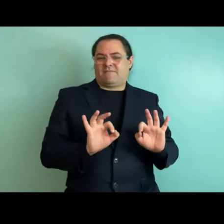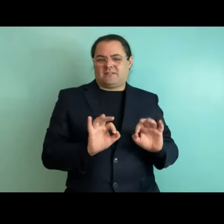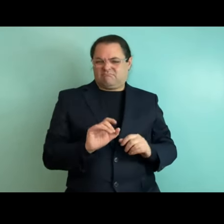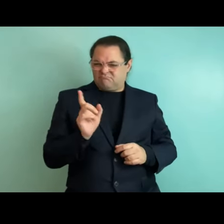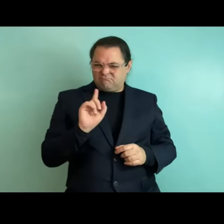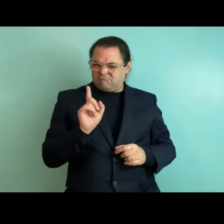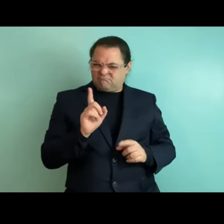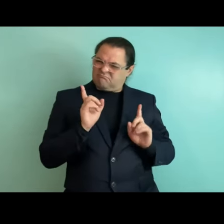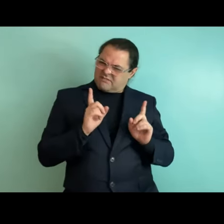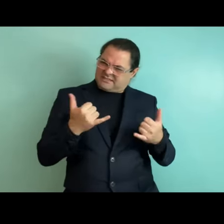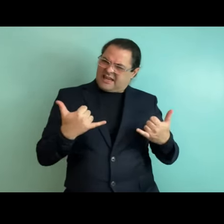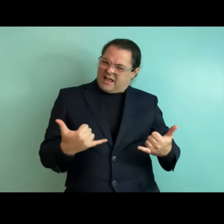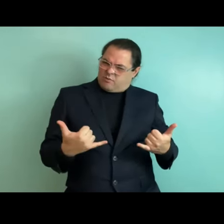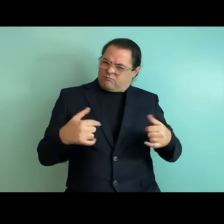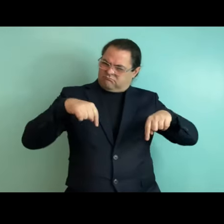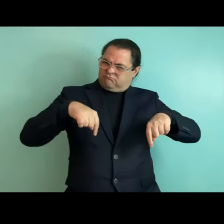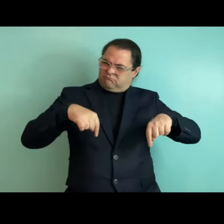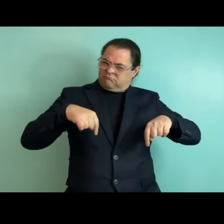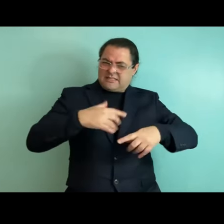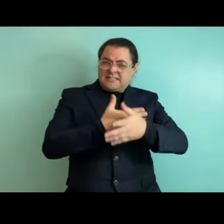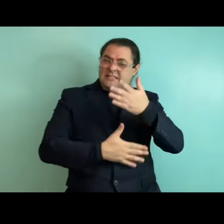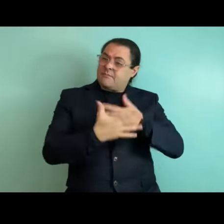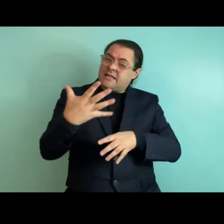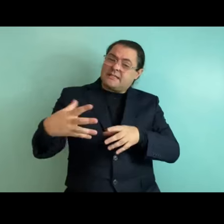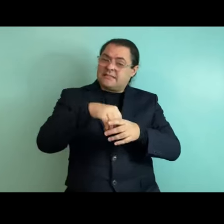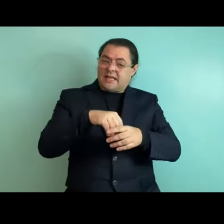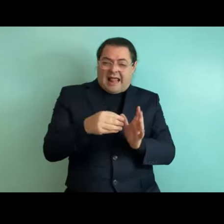11:19:48 disability inclusion is not very expensive. You need to start with what you